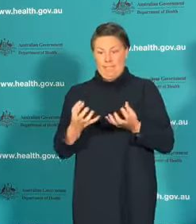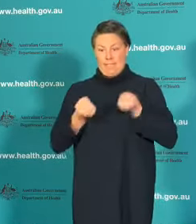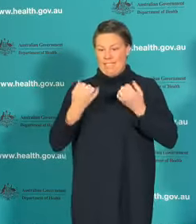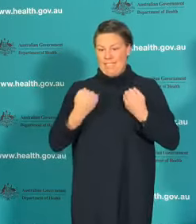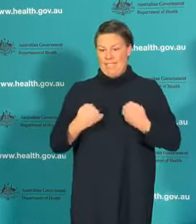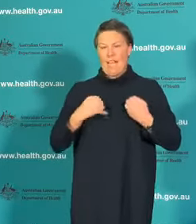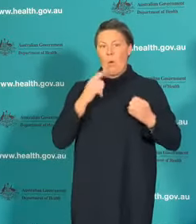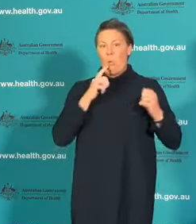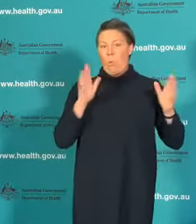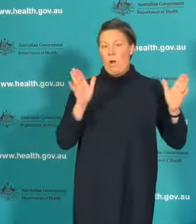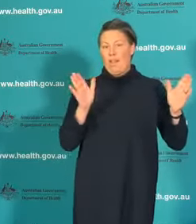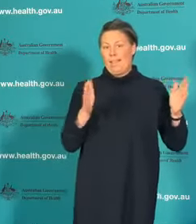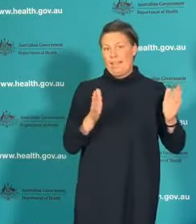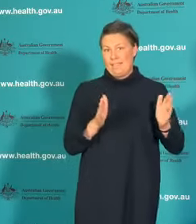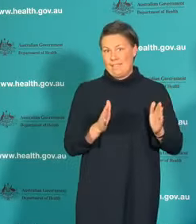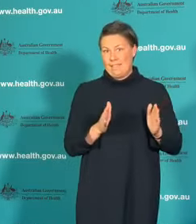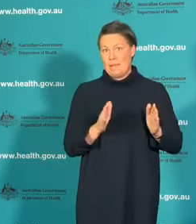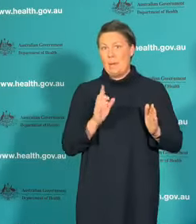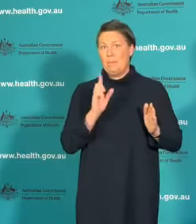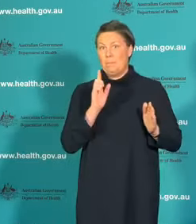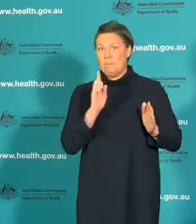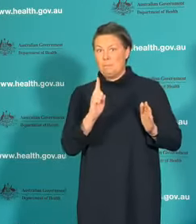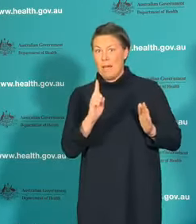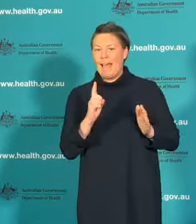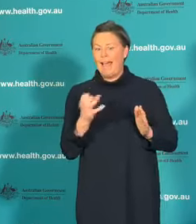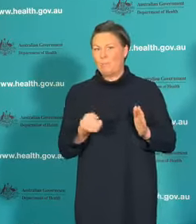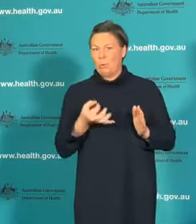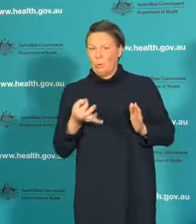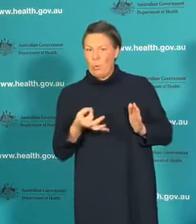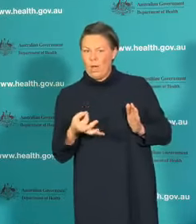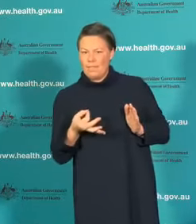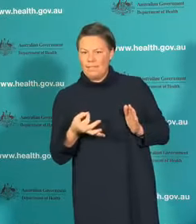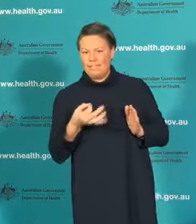day lag between the daily reports of numbers